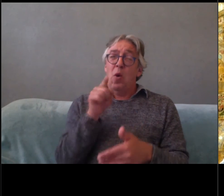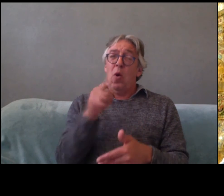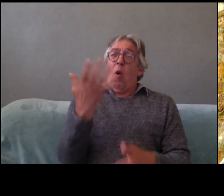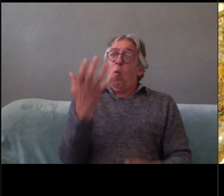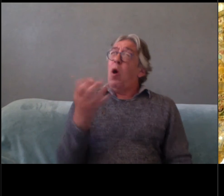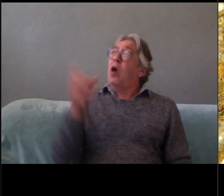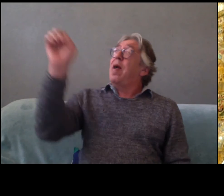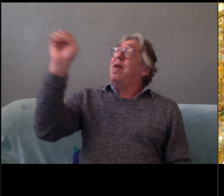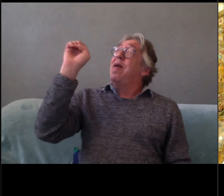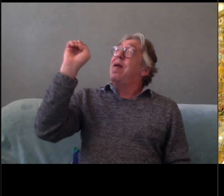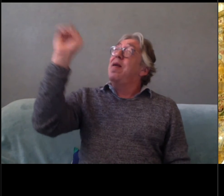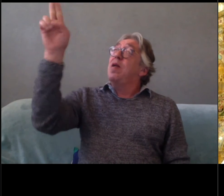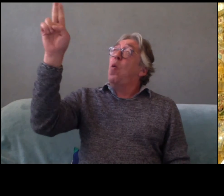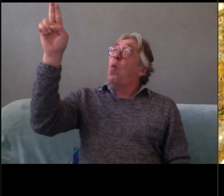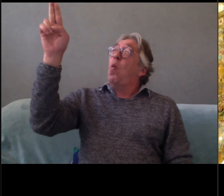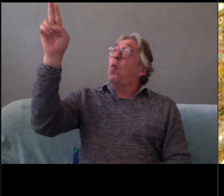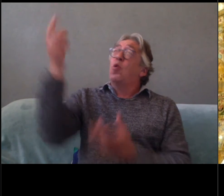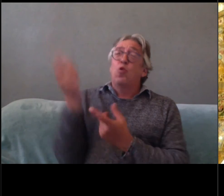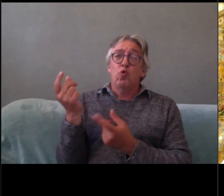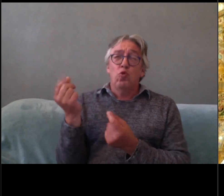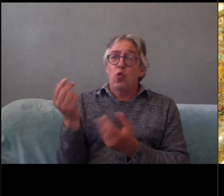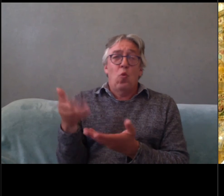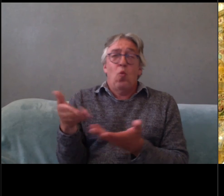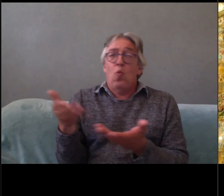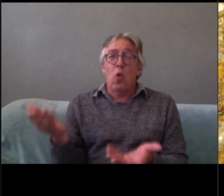on the funds in your two countries, I mean, what would be,